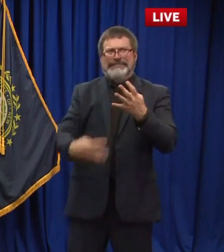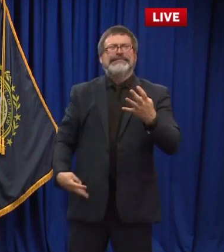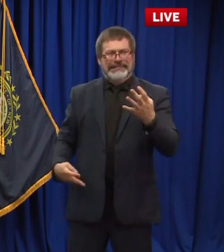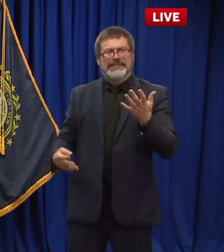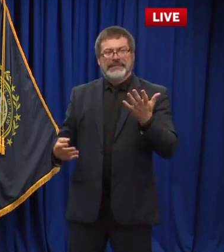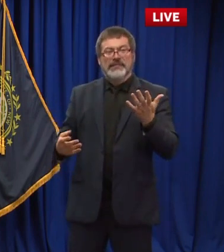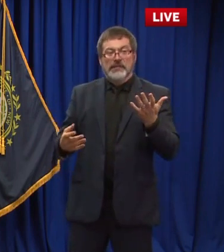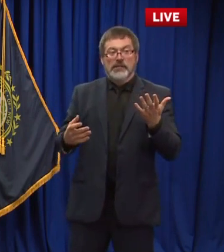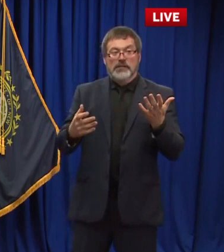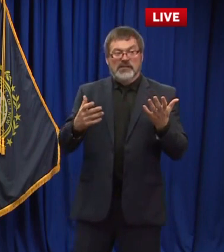THEY ARE EXPANDING AGGRESSIVELY.